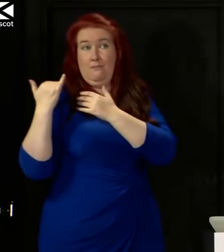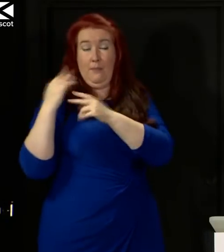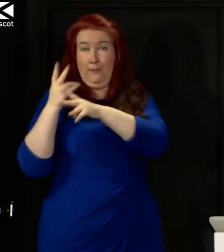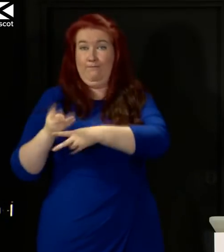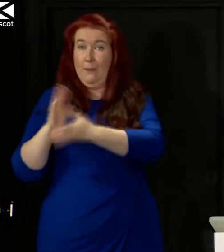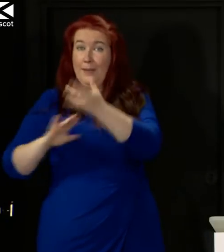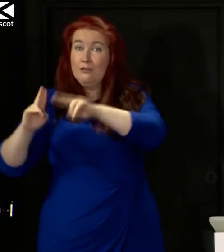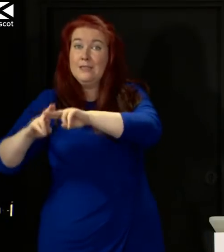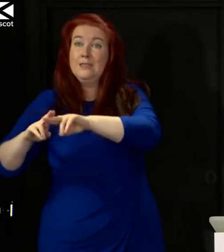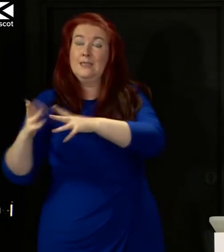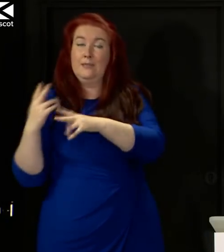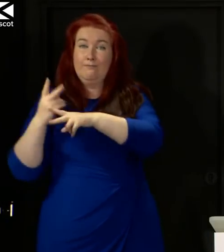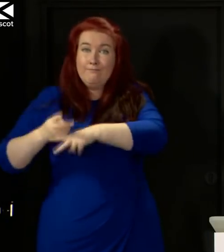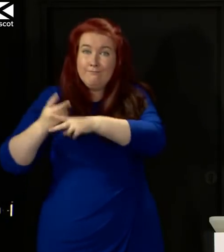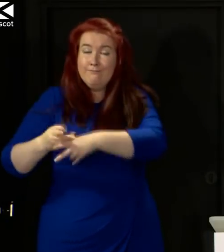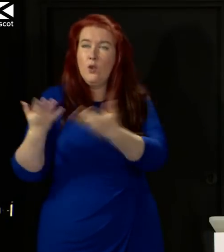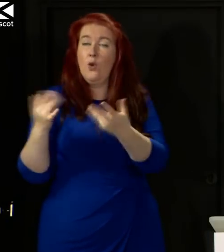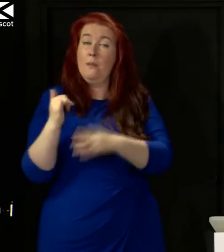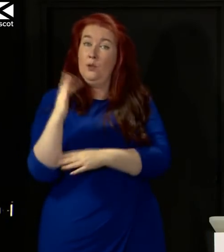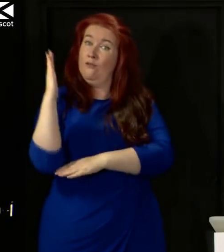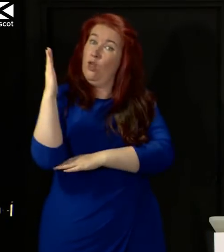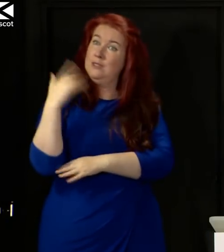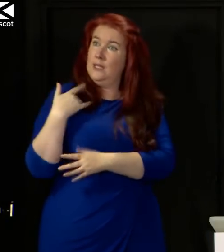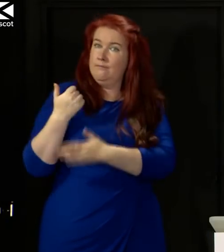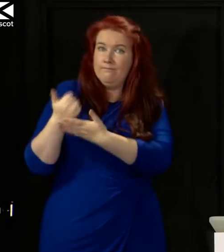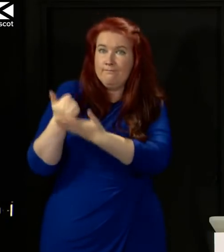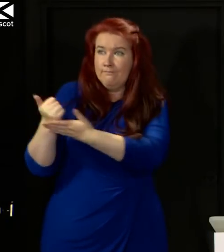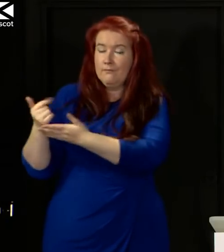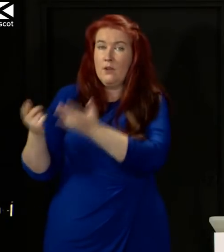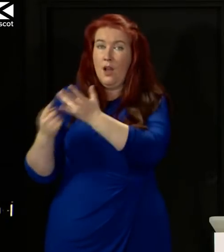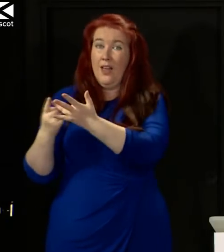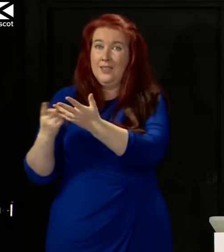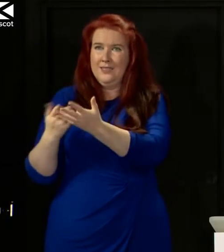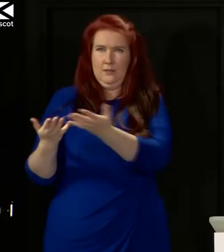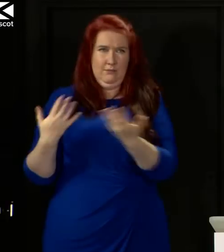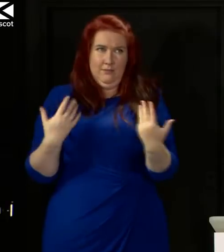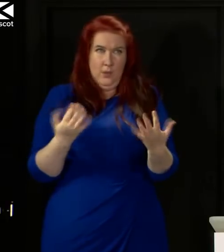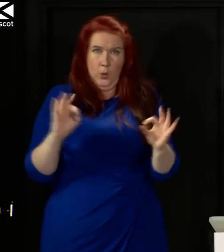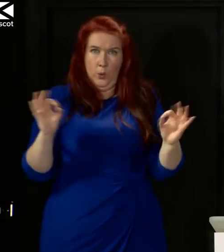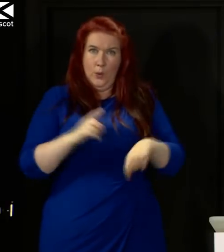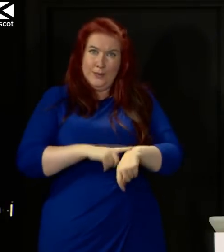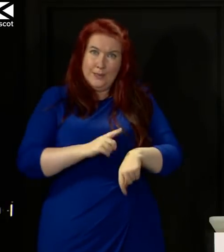now, of if you are volunteering to help others - time to train and study will be pretty limited.